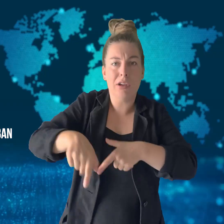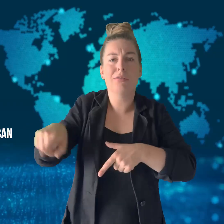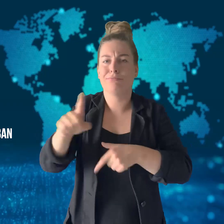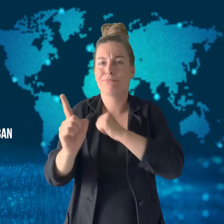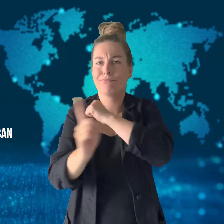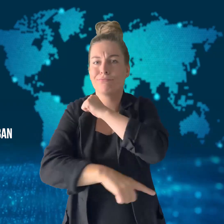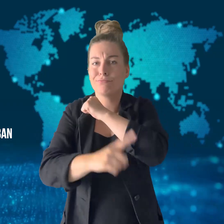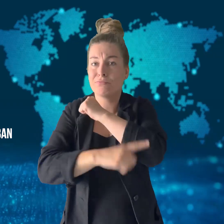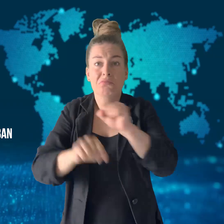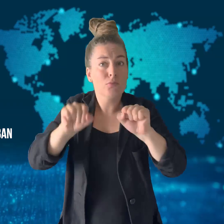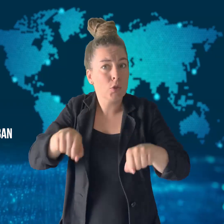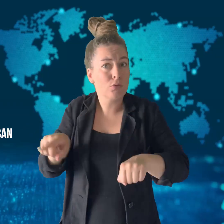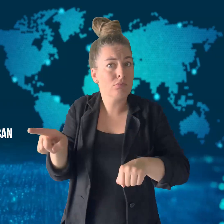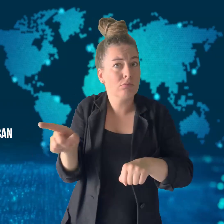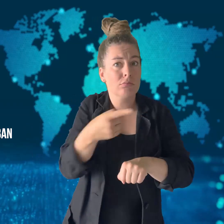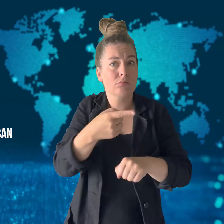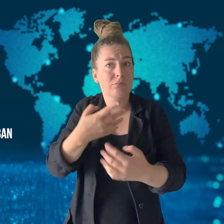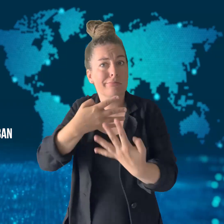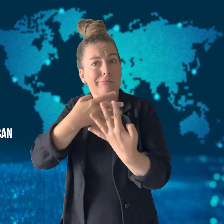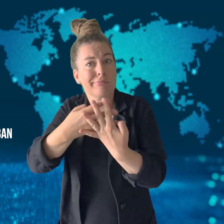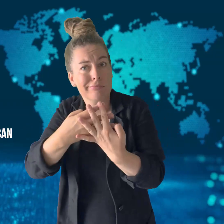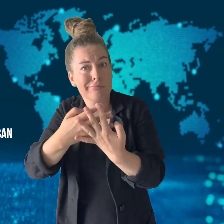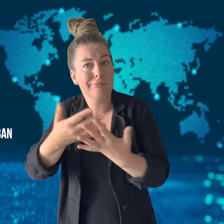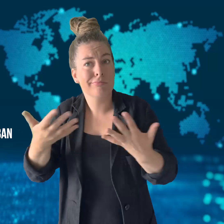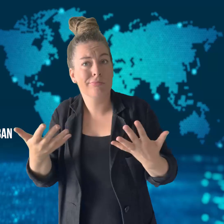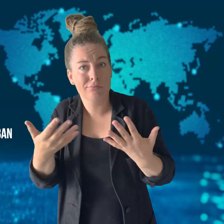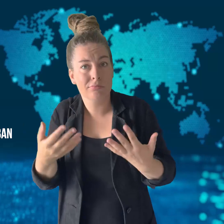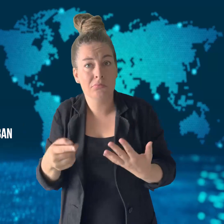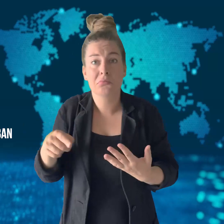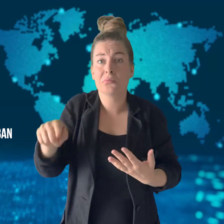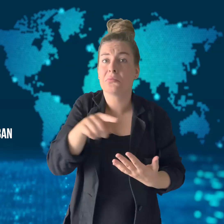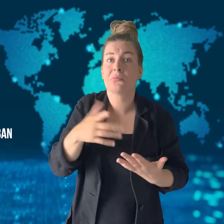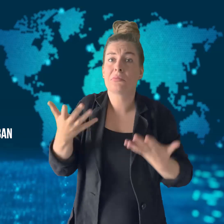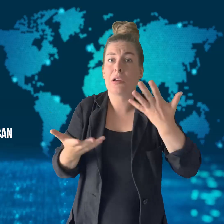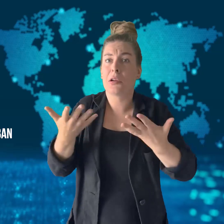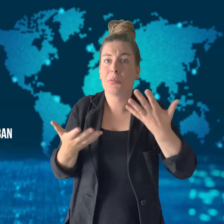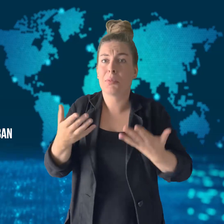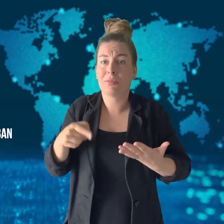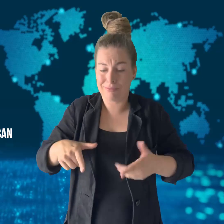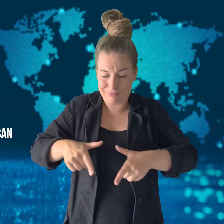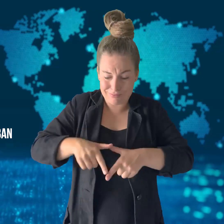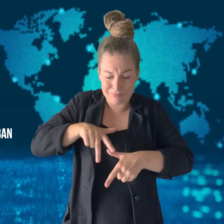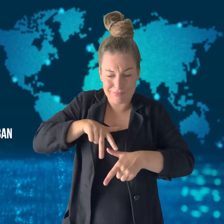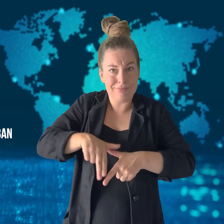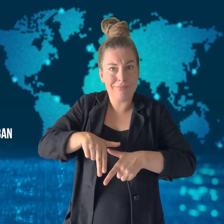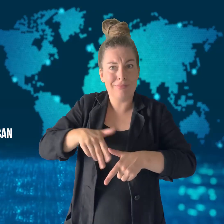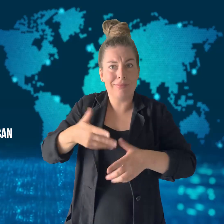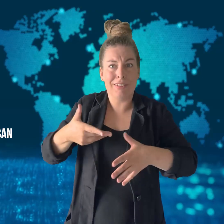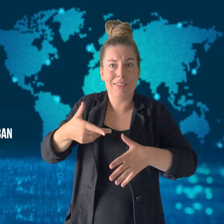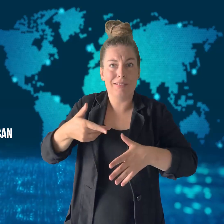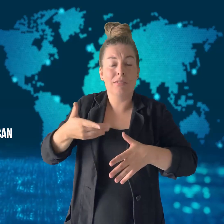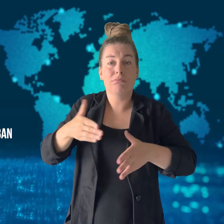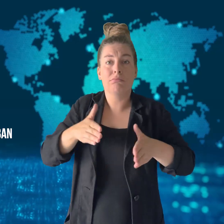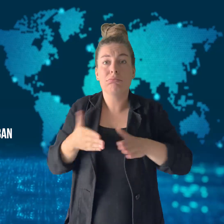If someone died as a result of FGM, those who broke